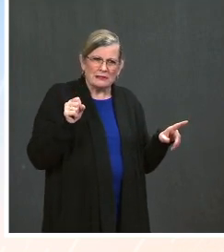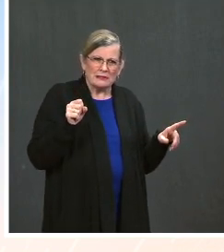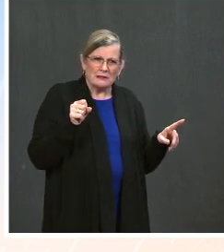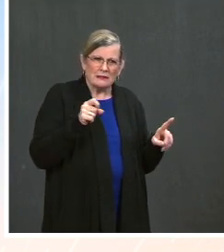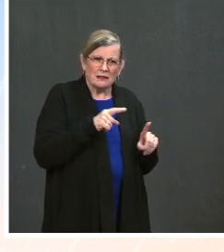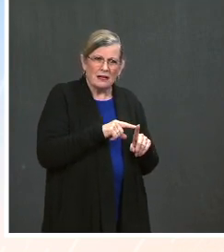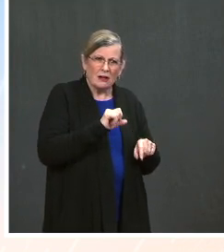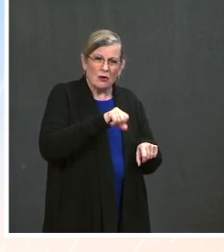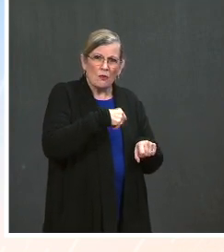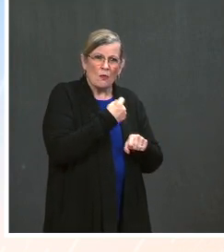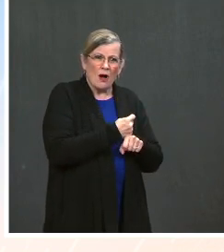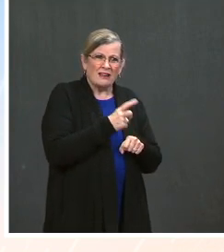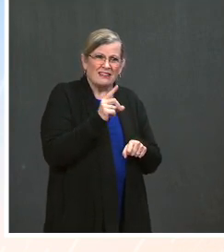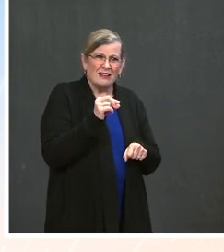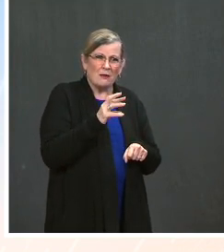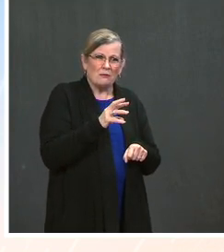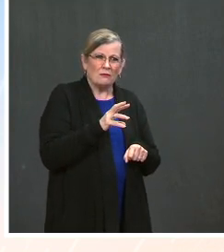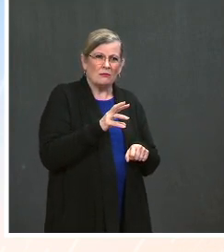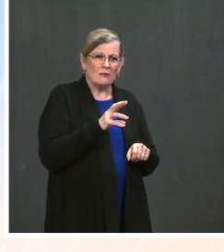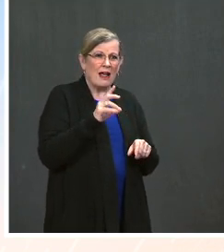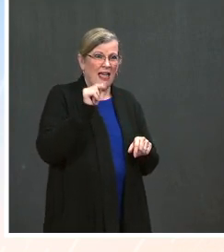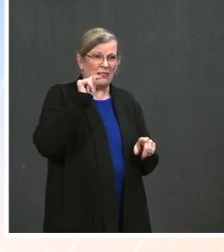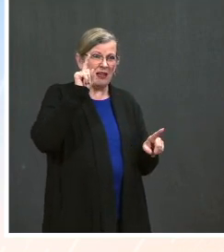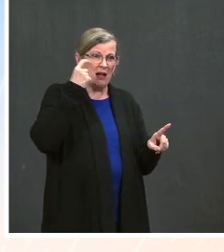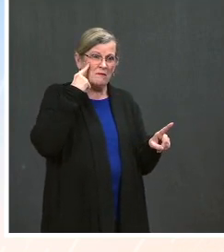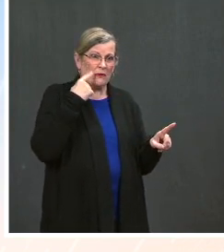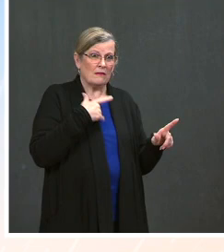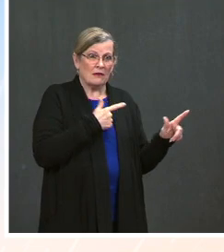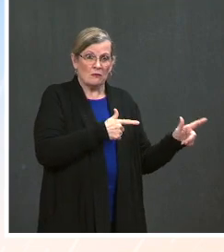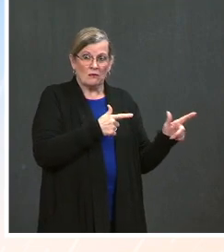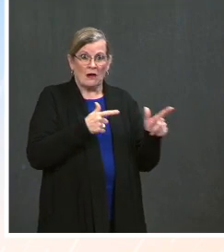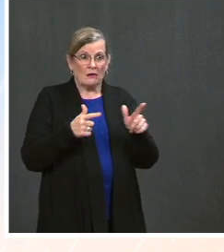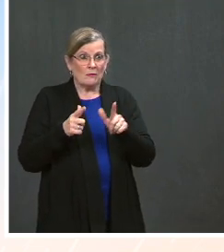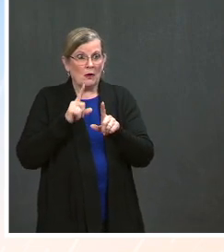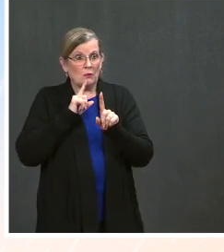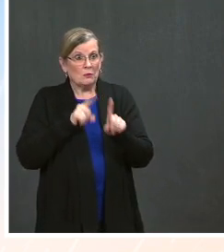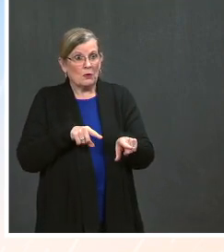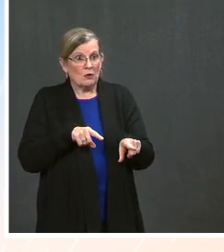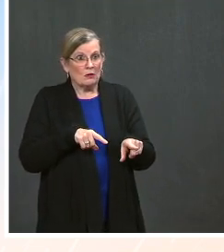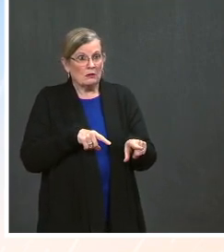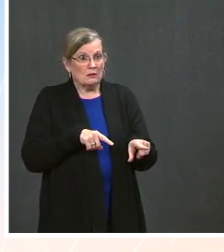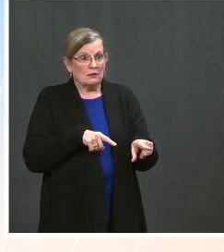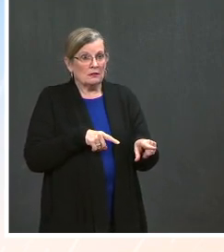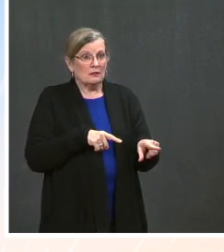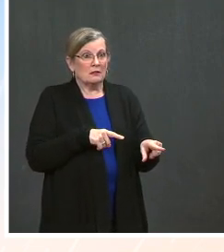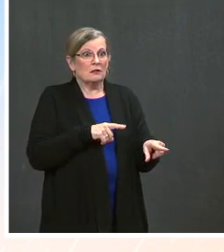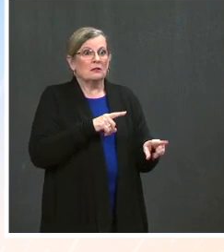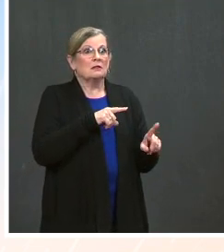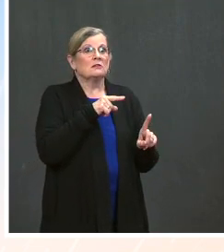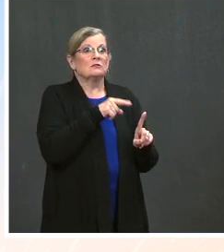There are reports of gunfire. That's all I know from sitting here. But you -- can you just remind us of, when the President is not here,